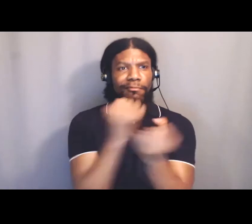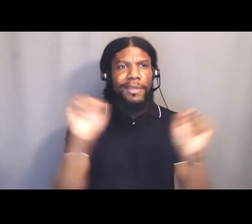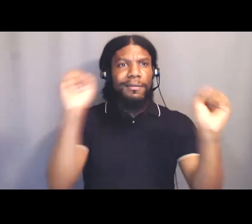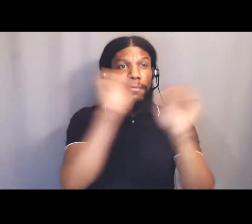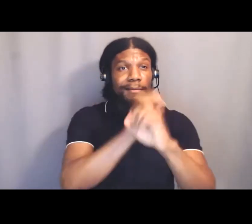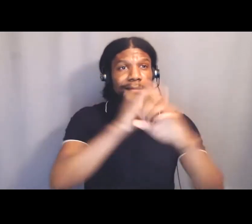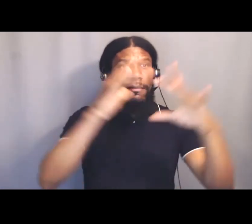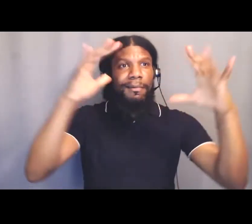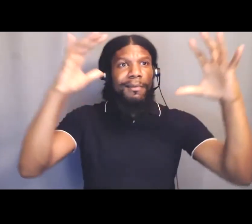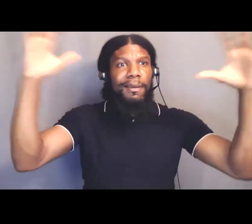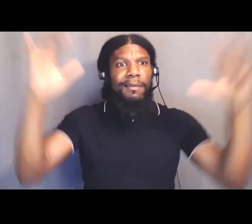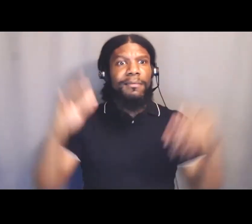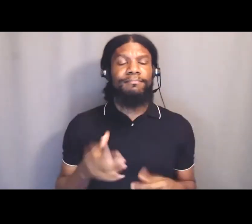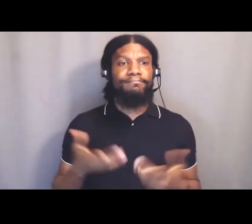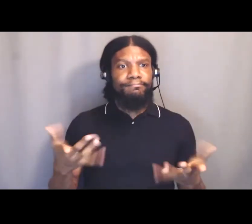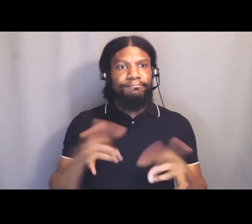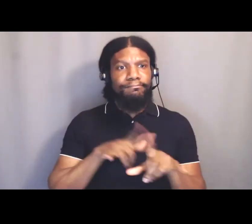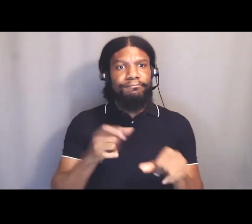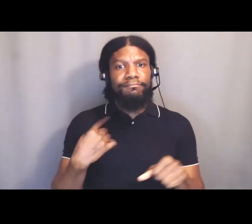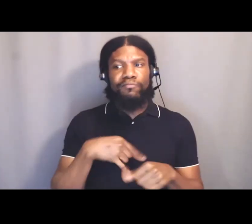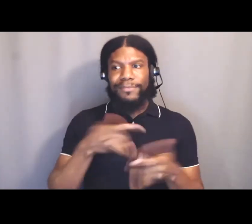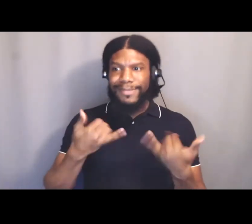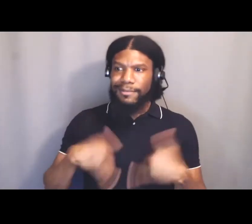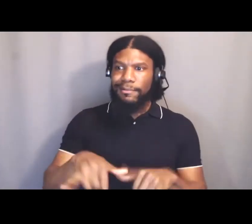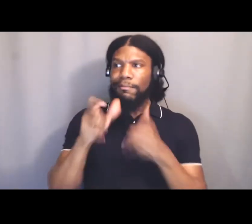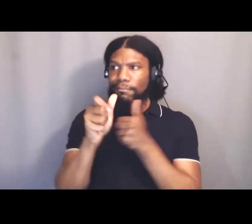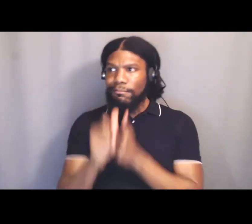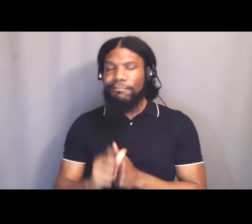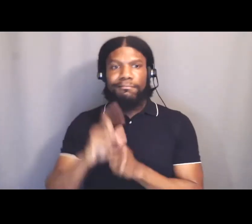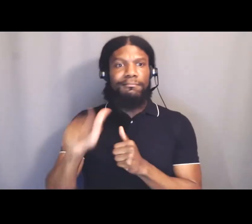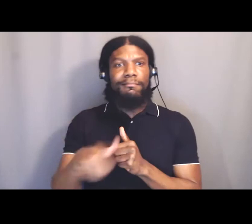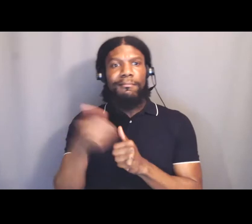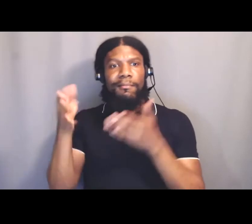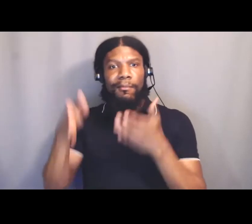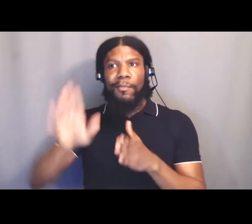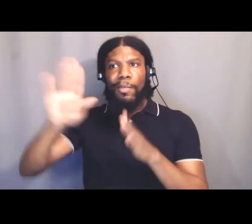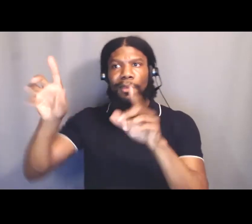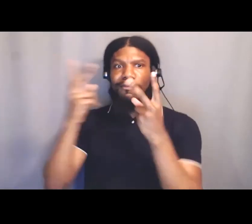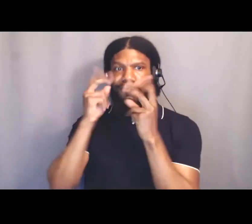that's based on someone else's vision, right. And so what we're gonna talk about in class today